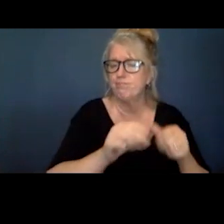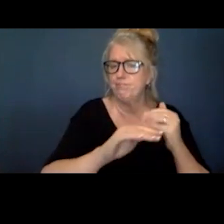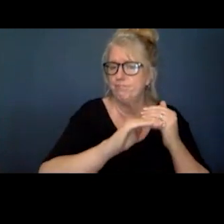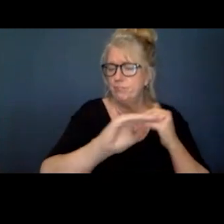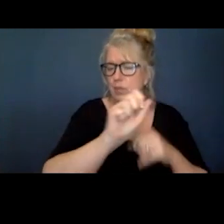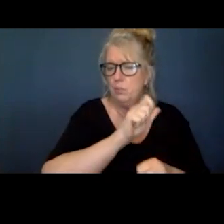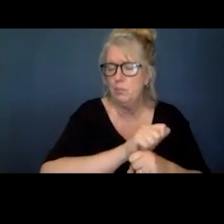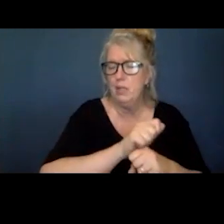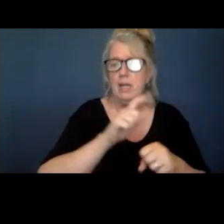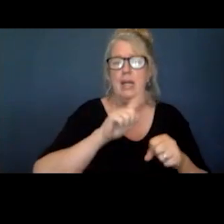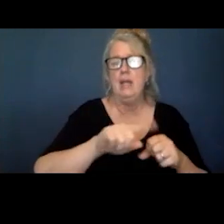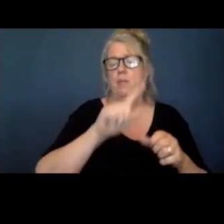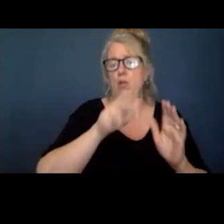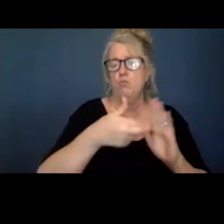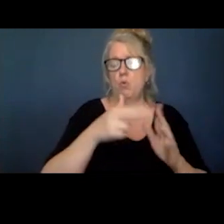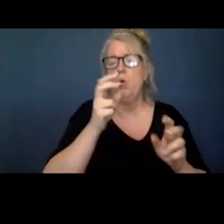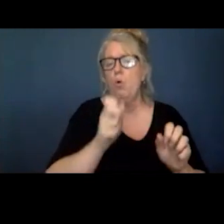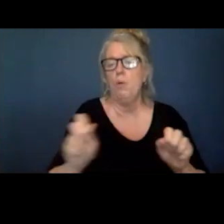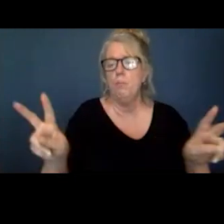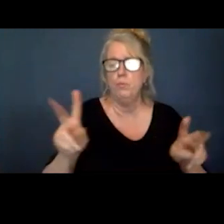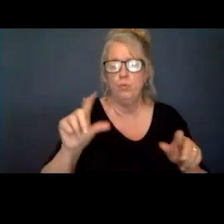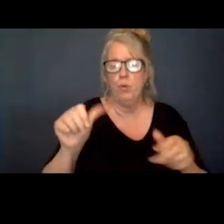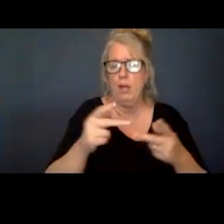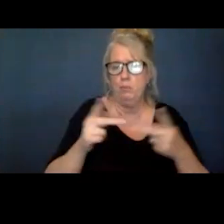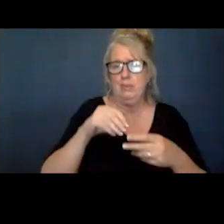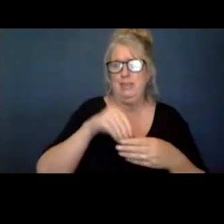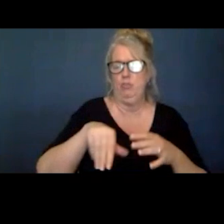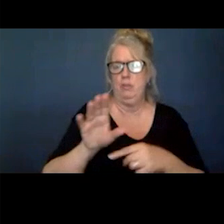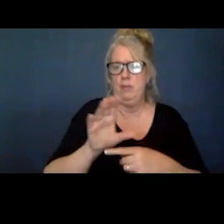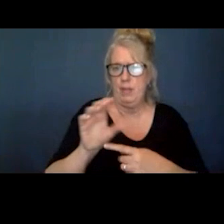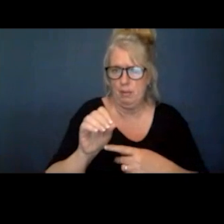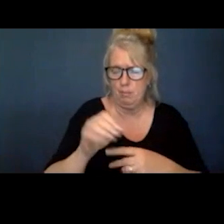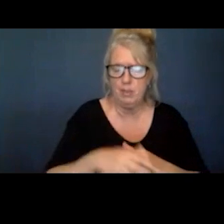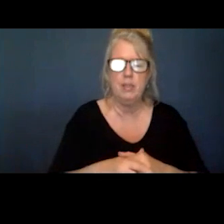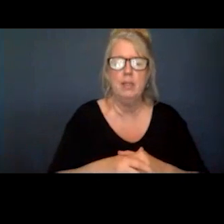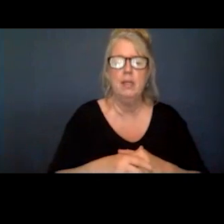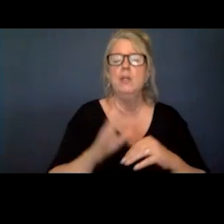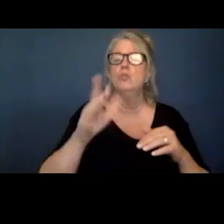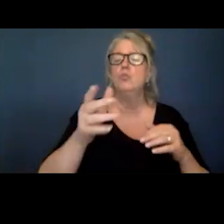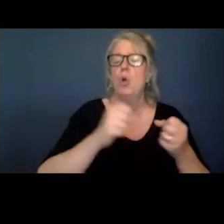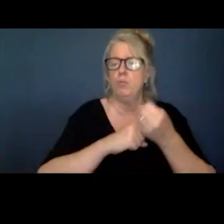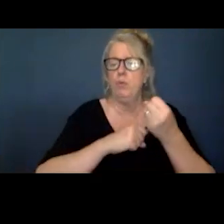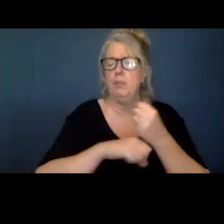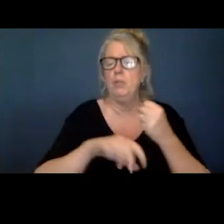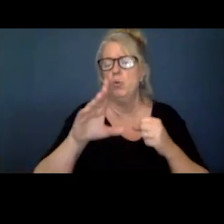or in other positions within the company. Framing your value proposition in this way,